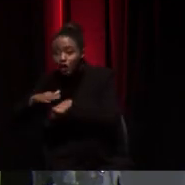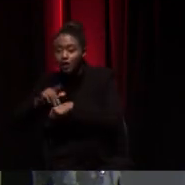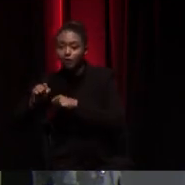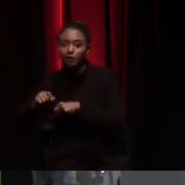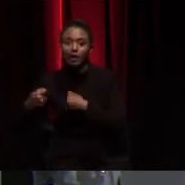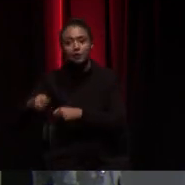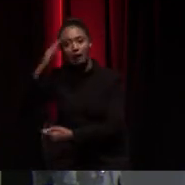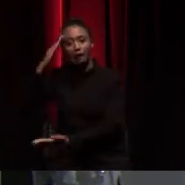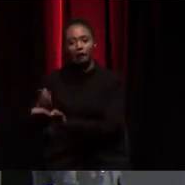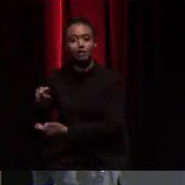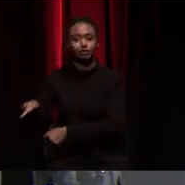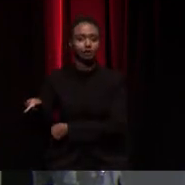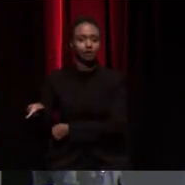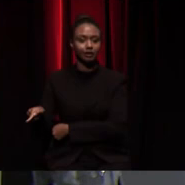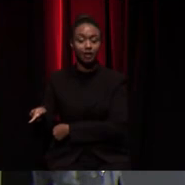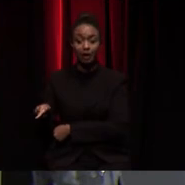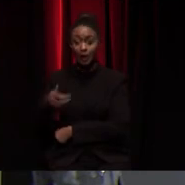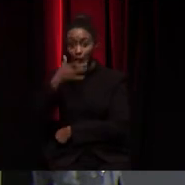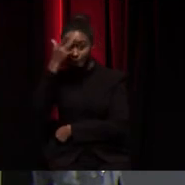If you are a journalist, you have to be